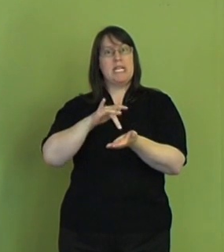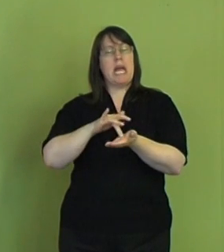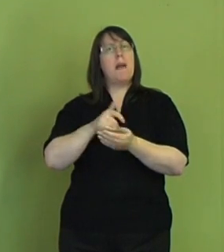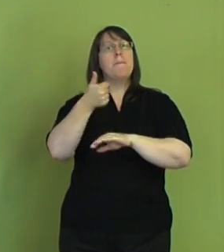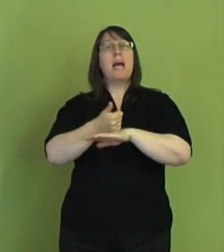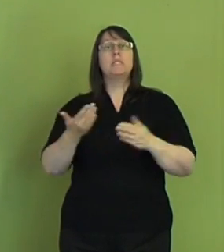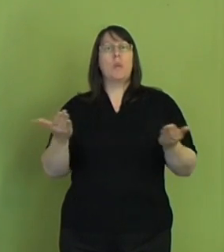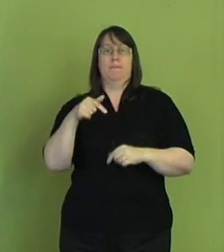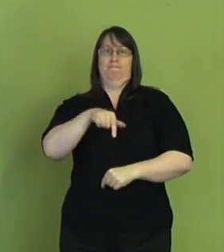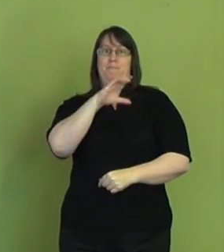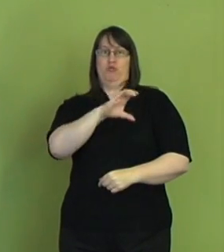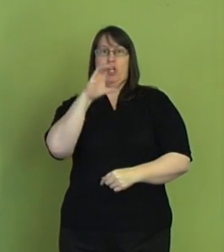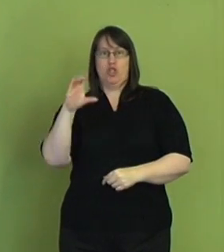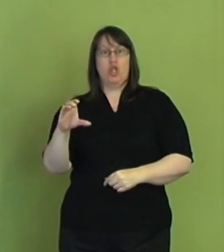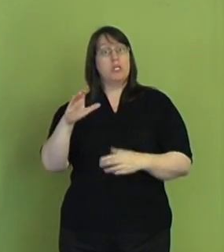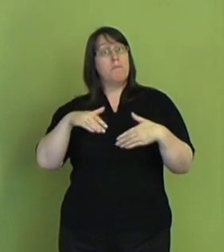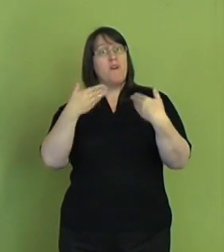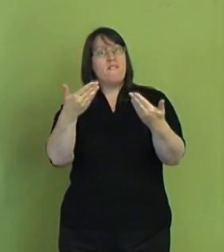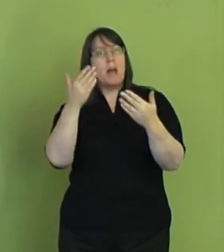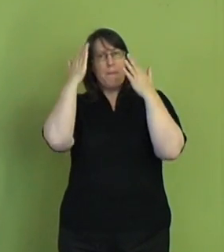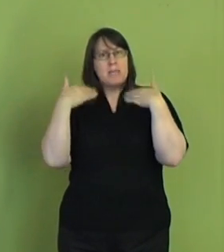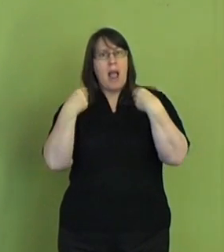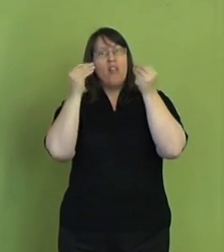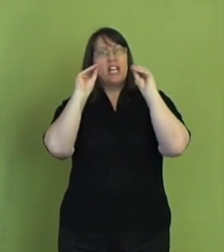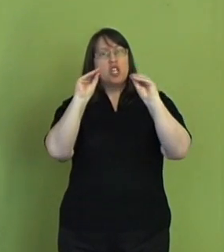that provide mental health education and information